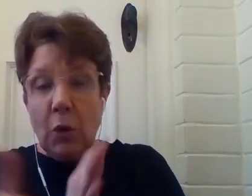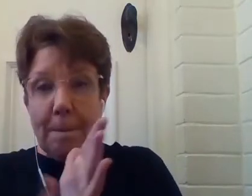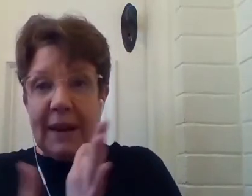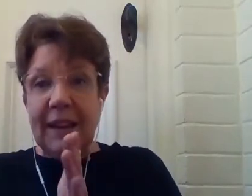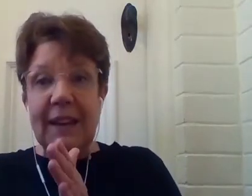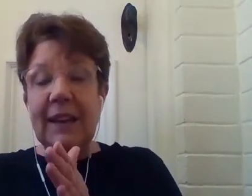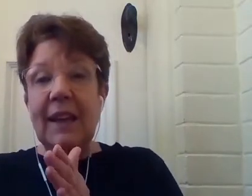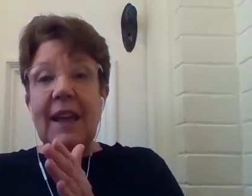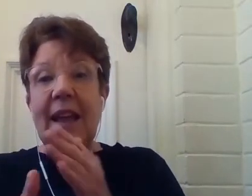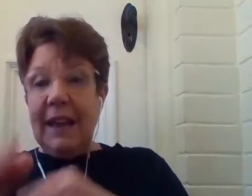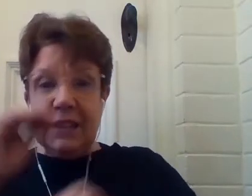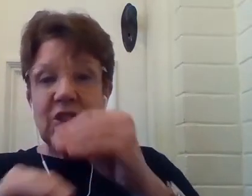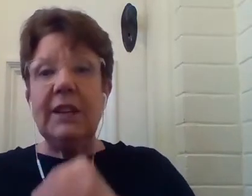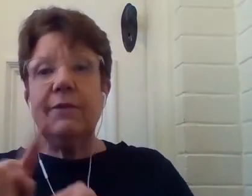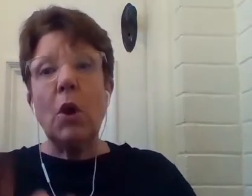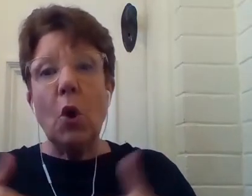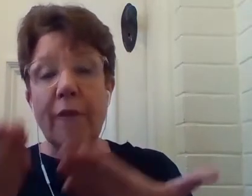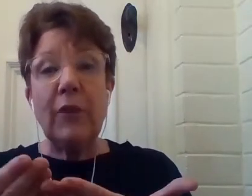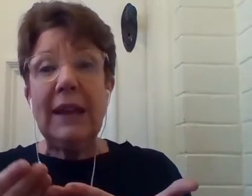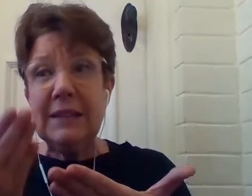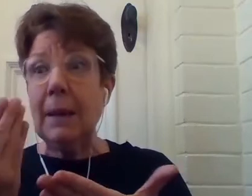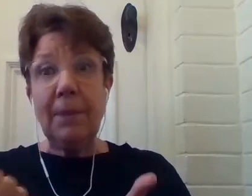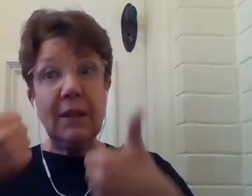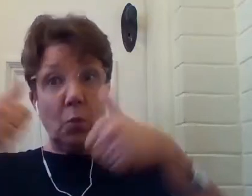it is that you're offering, then something's worked. Something